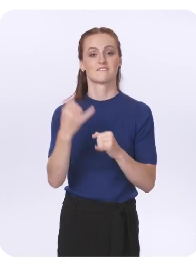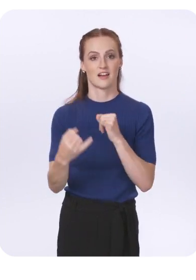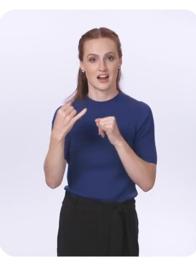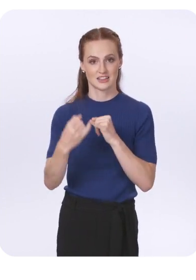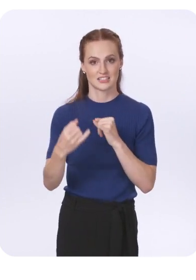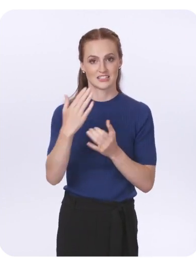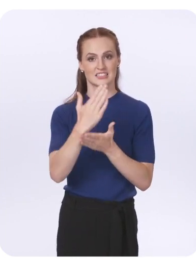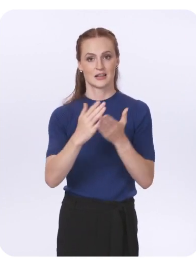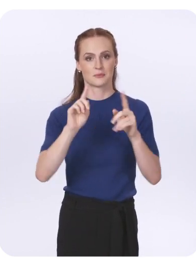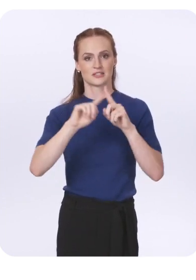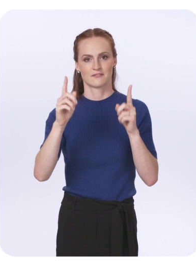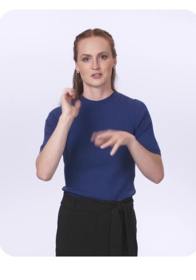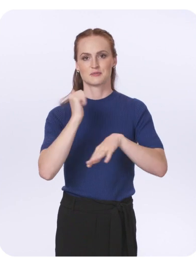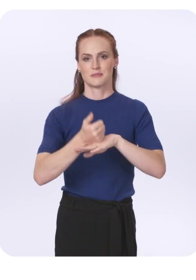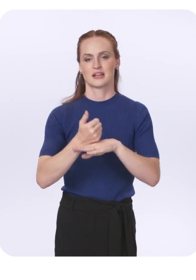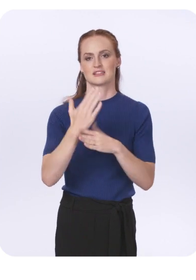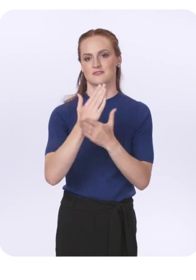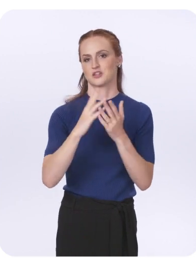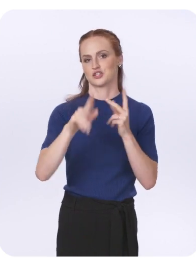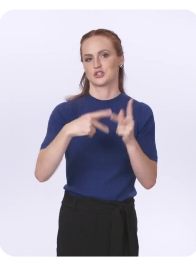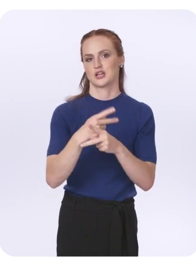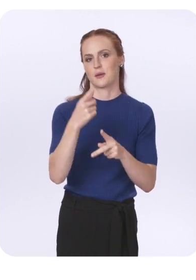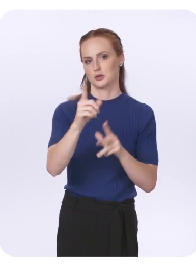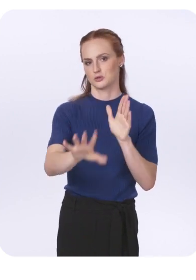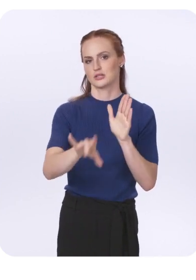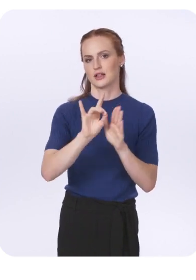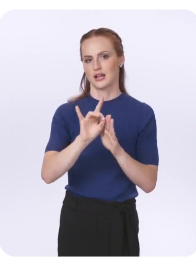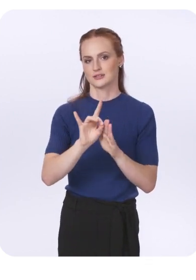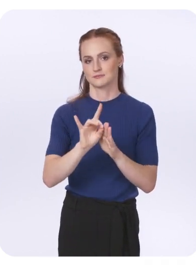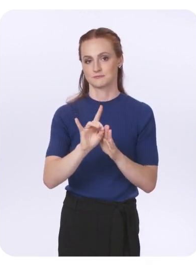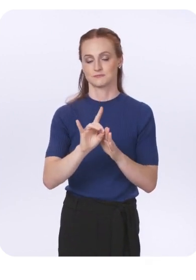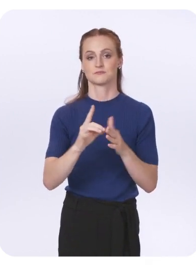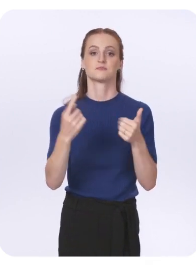And finally, there are also some differences based in the feature type that you select,